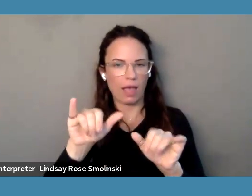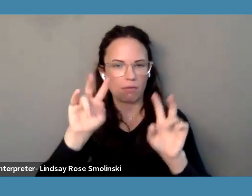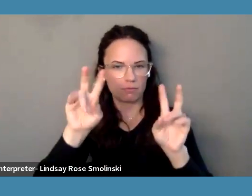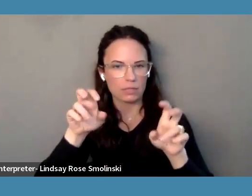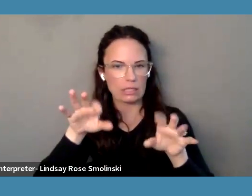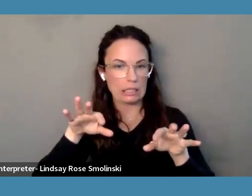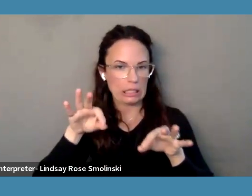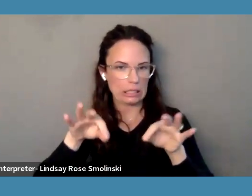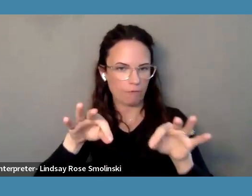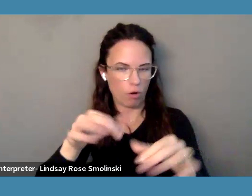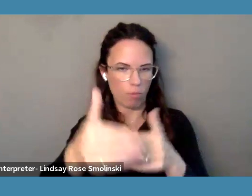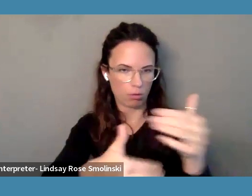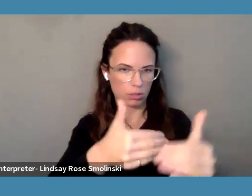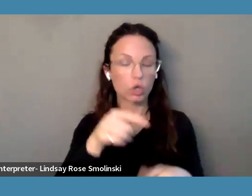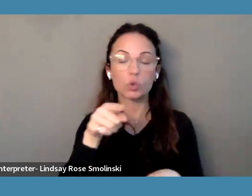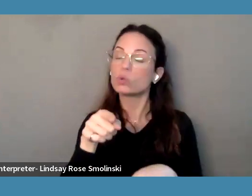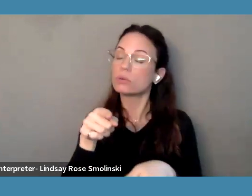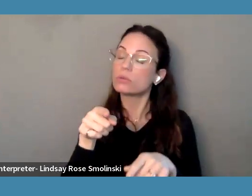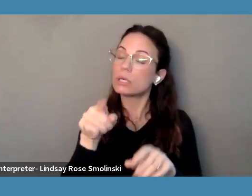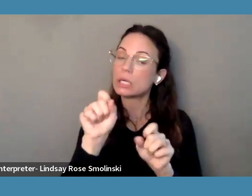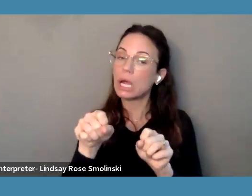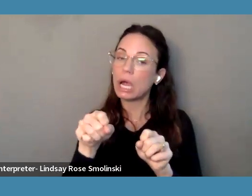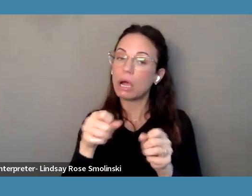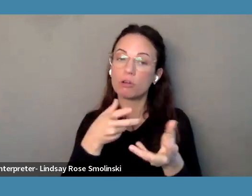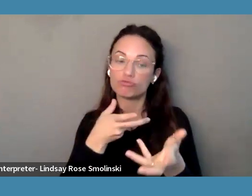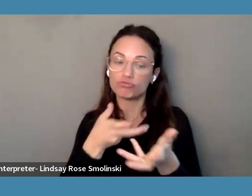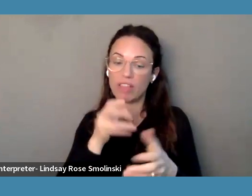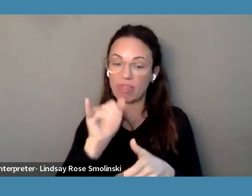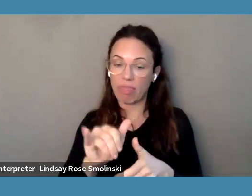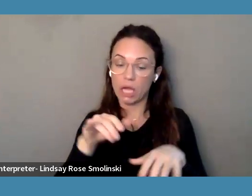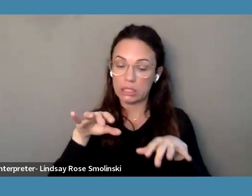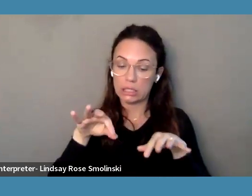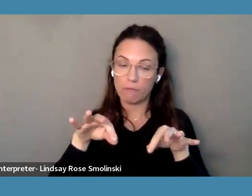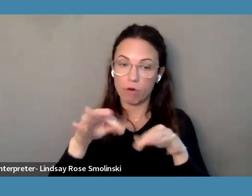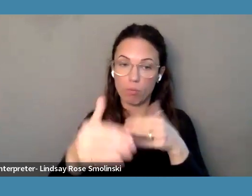But like I said, you can engage in the discovery process to get more information